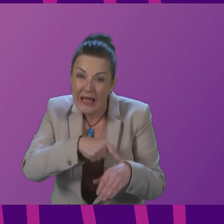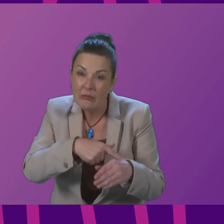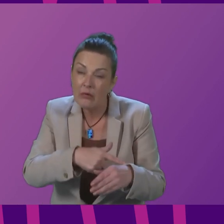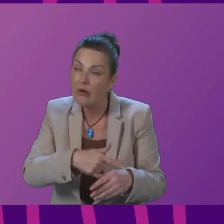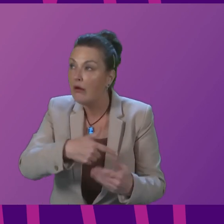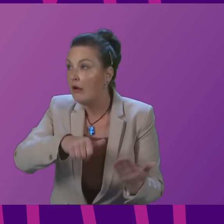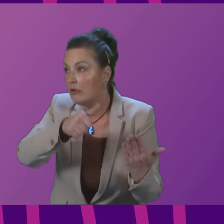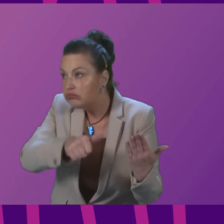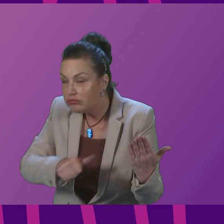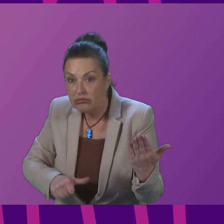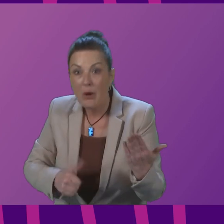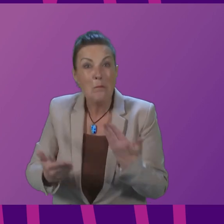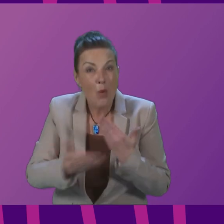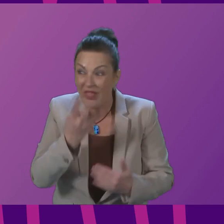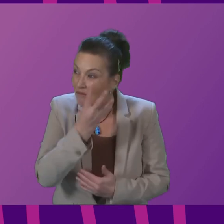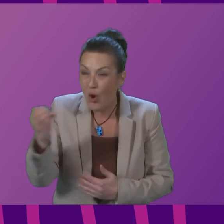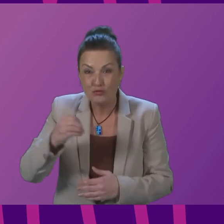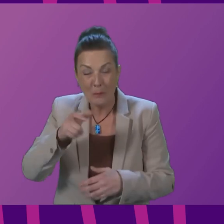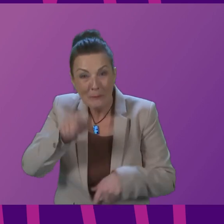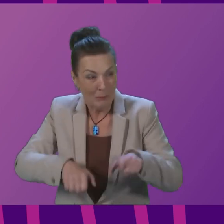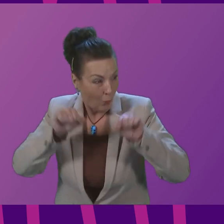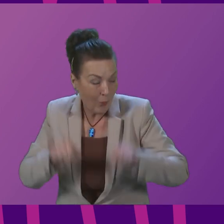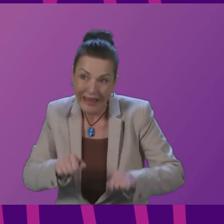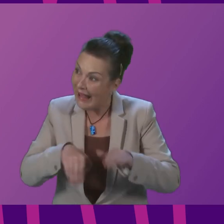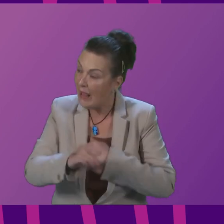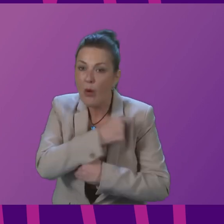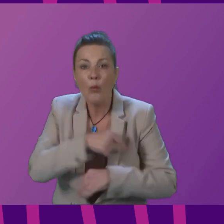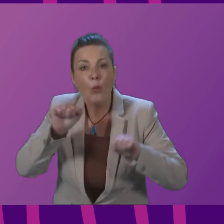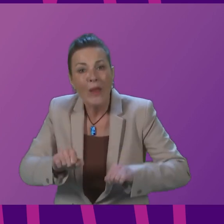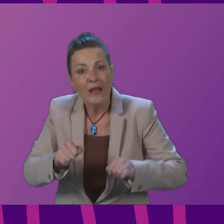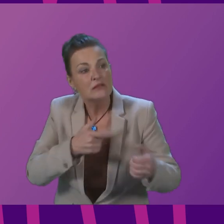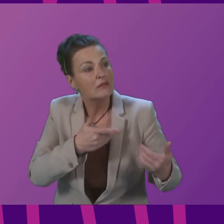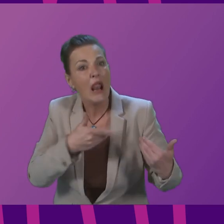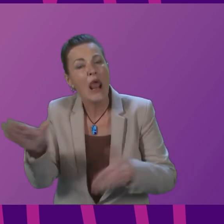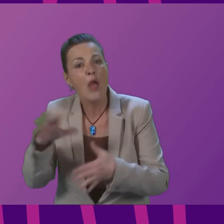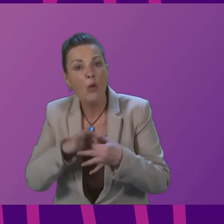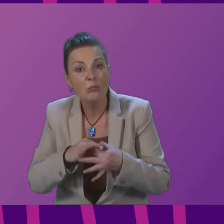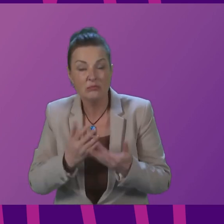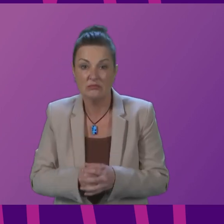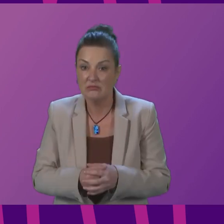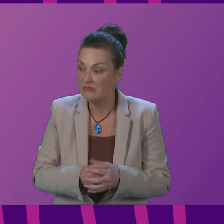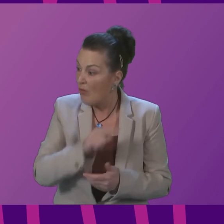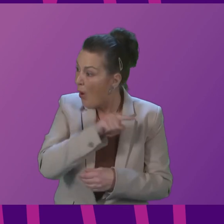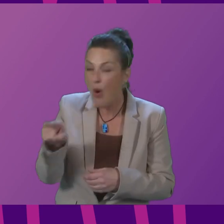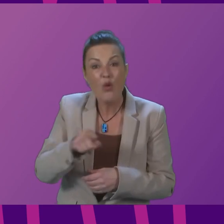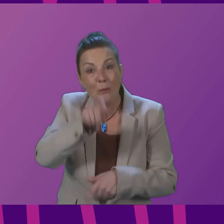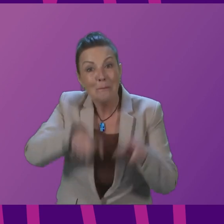400 people died in the last year alone. Those statistics represent loved ones who died while unable to get the care package